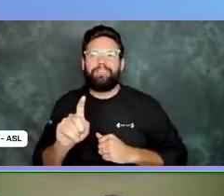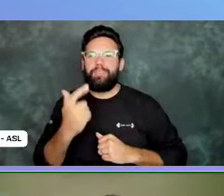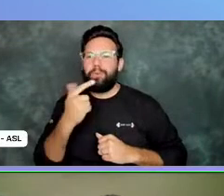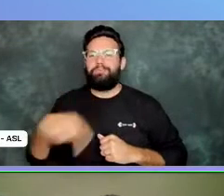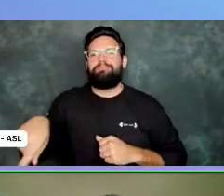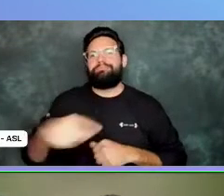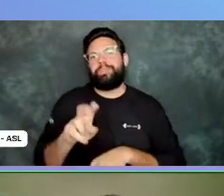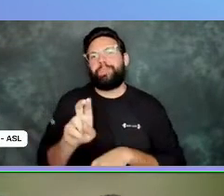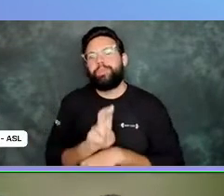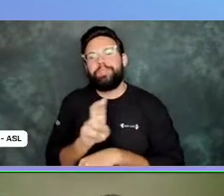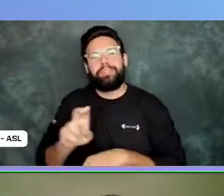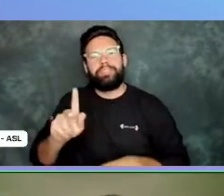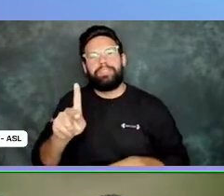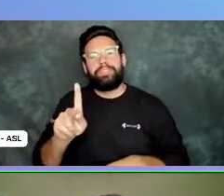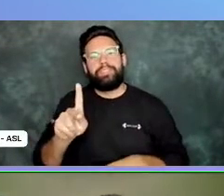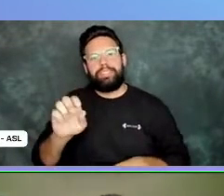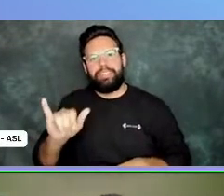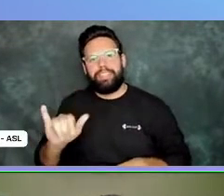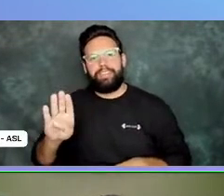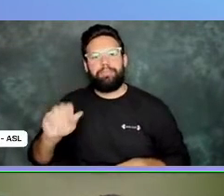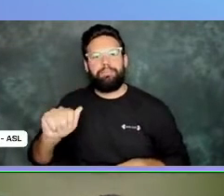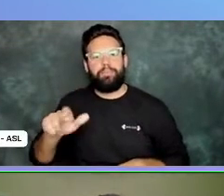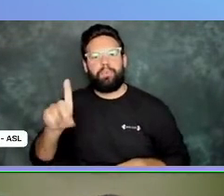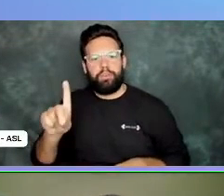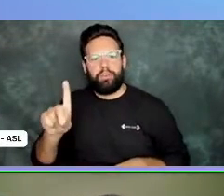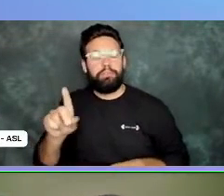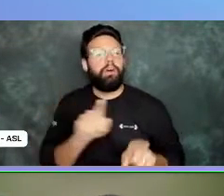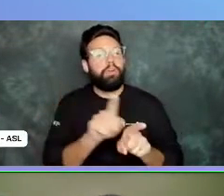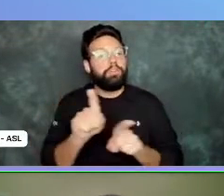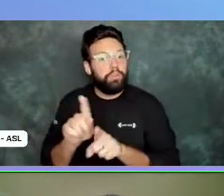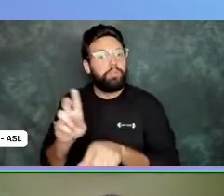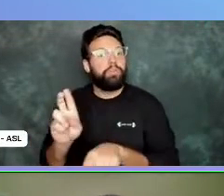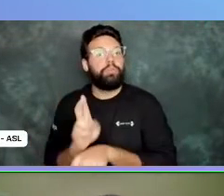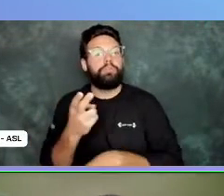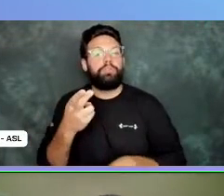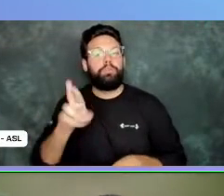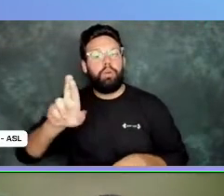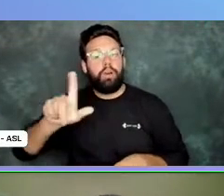X icon. Unfortunately it's not always keyboard accessible,